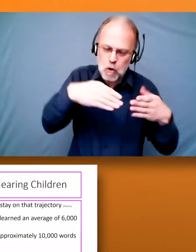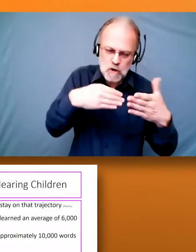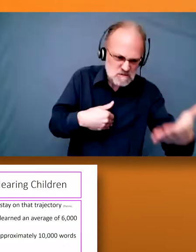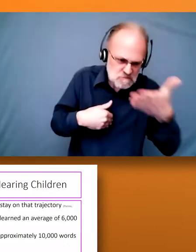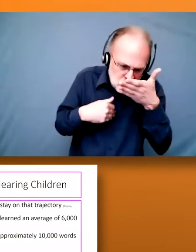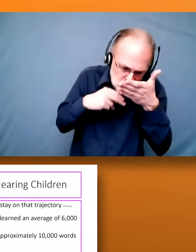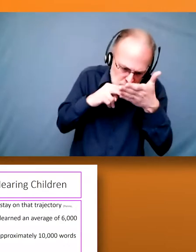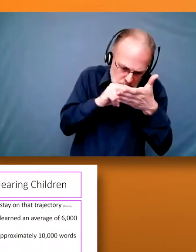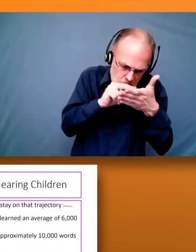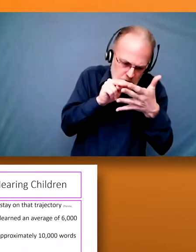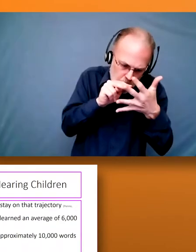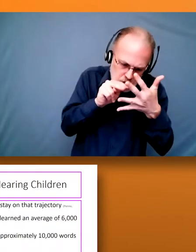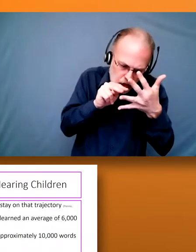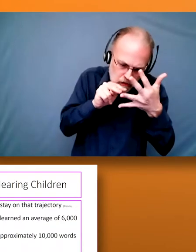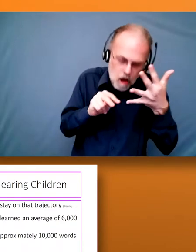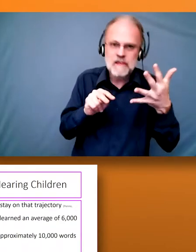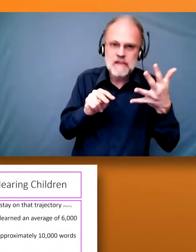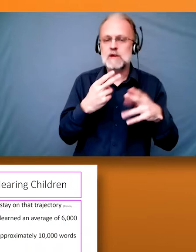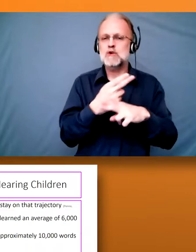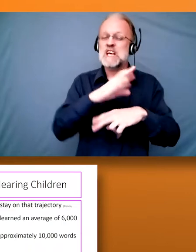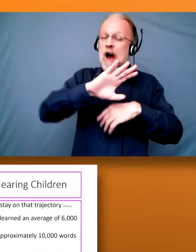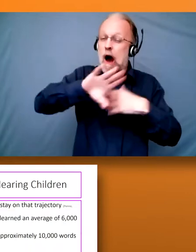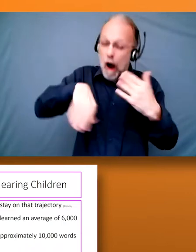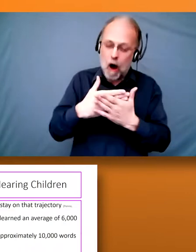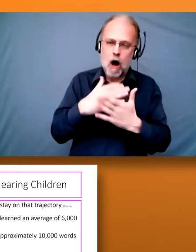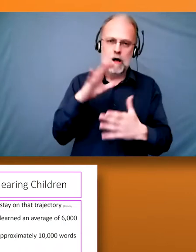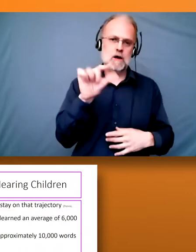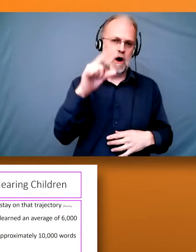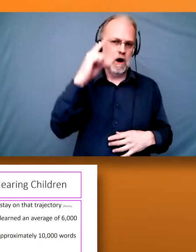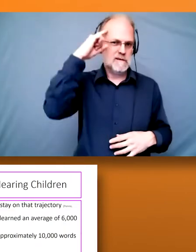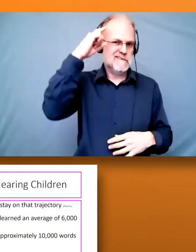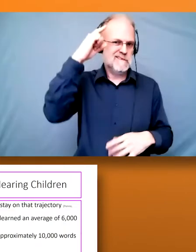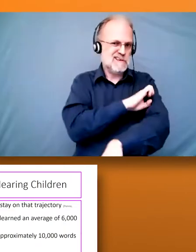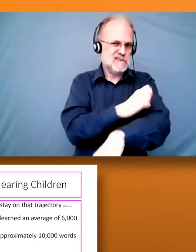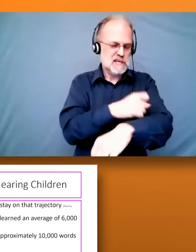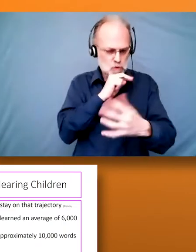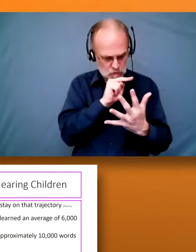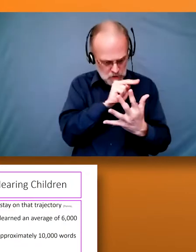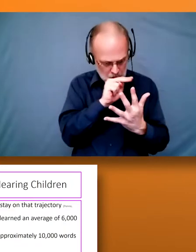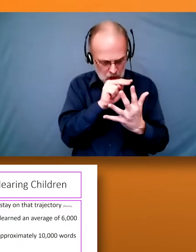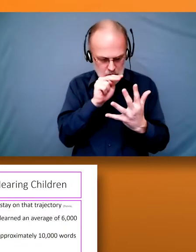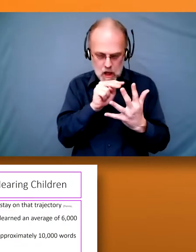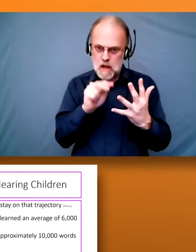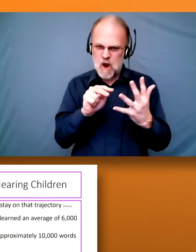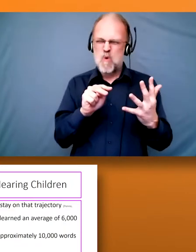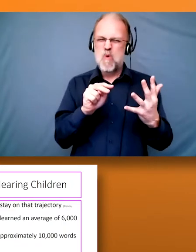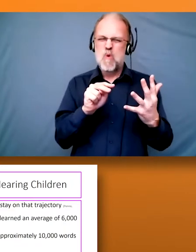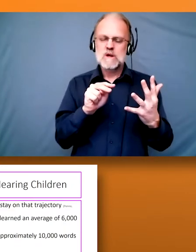and understand what that whole passage was about because they're using all of their cognitive resources on that letter to letter.